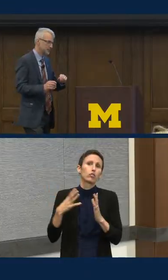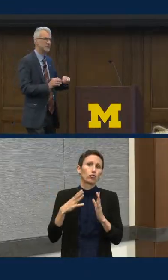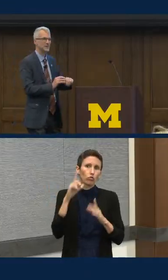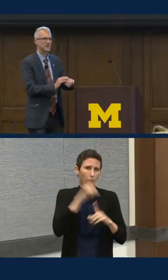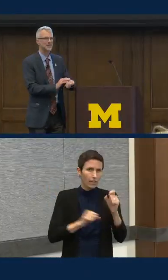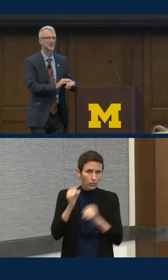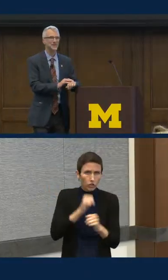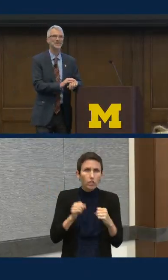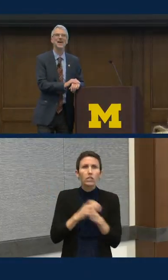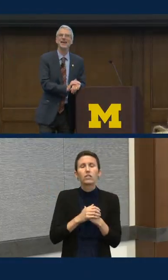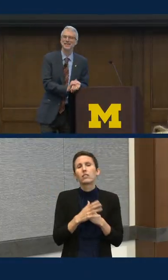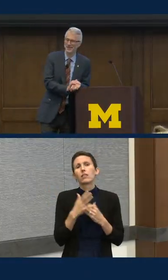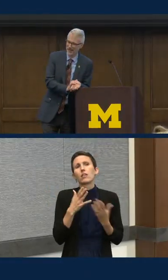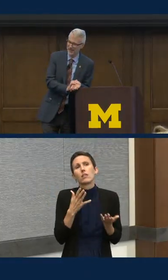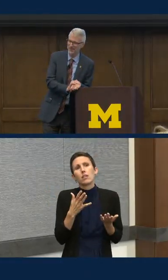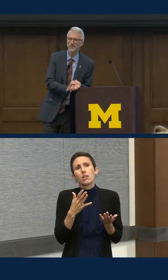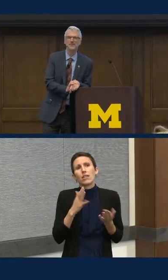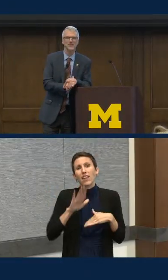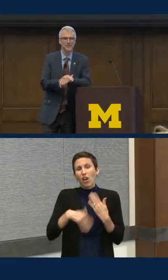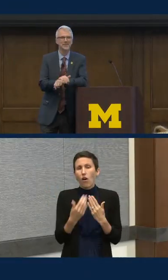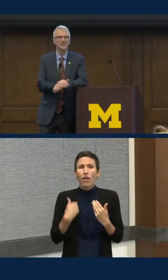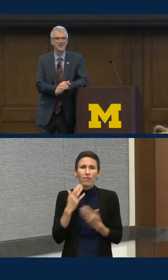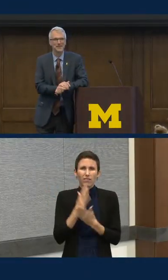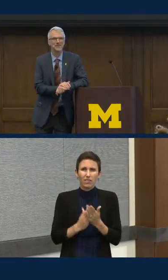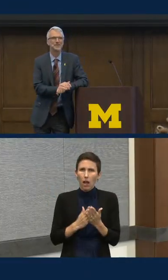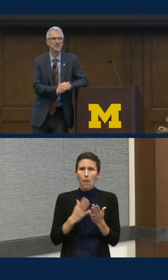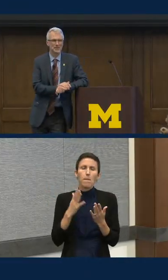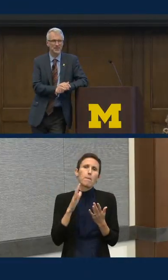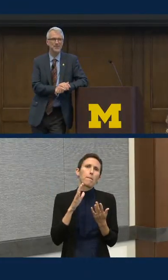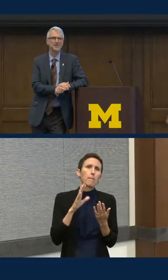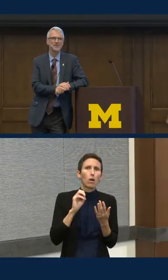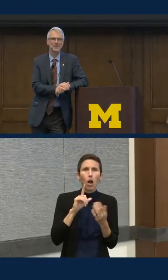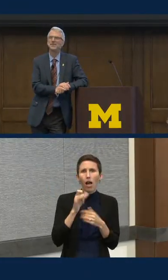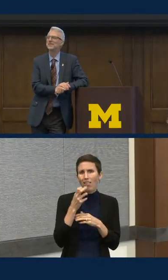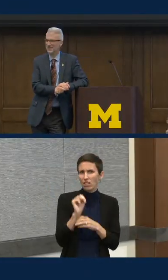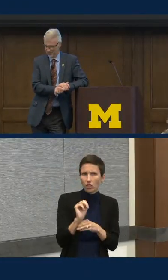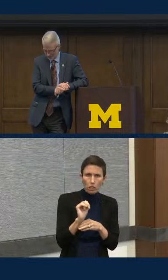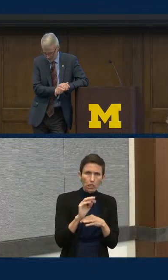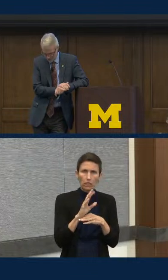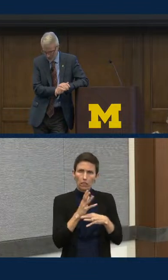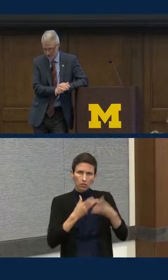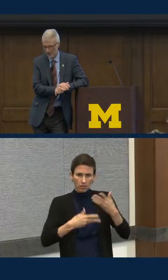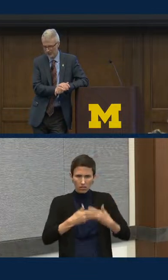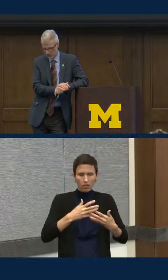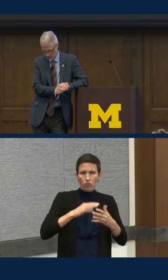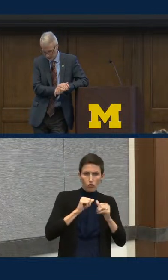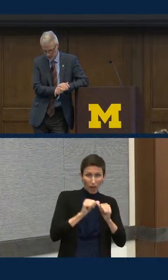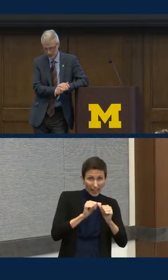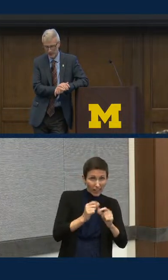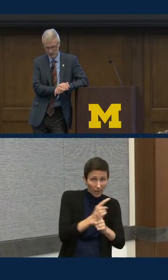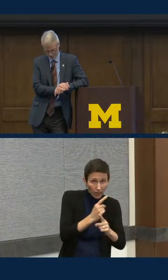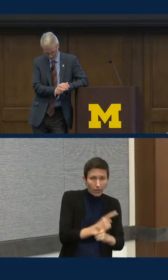sort of regularity to them and if things get kind of more